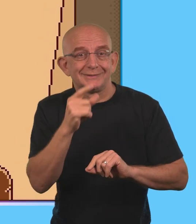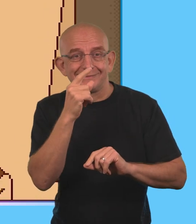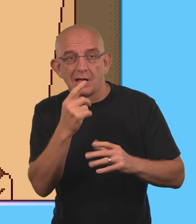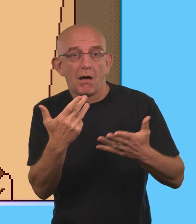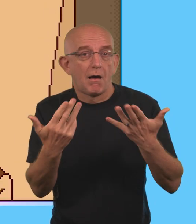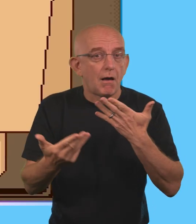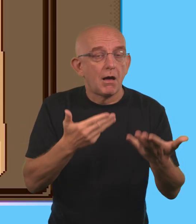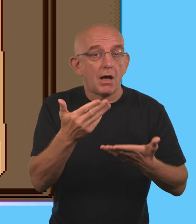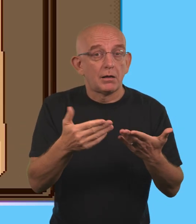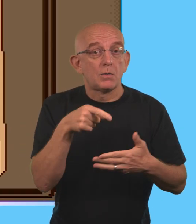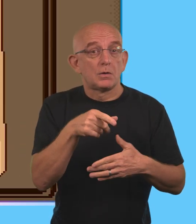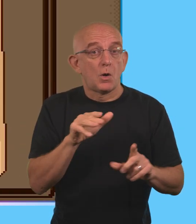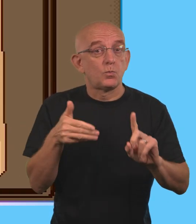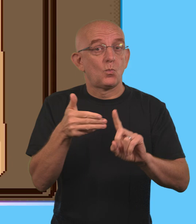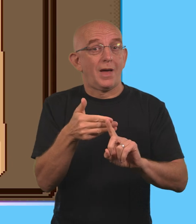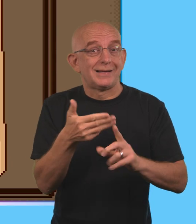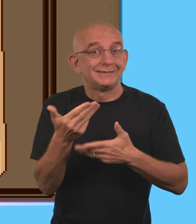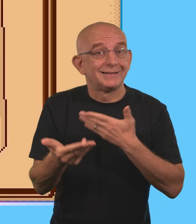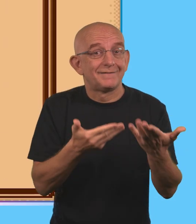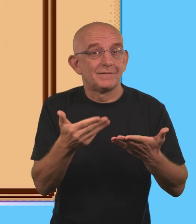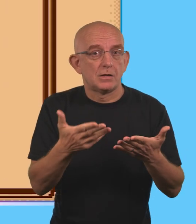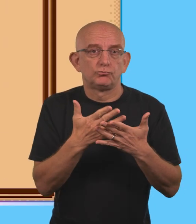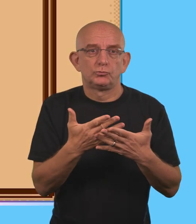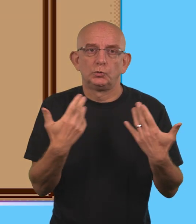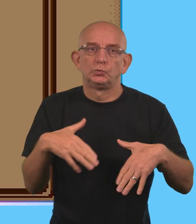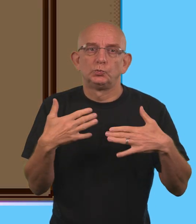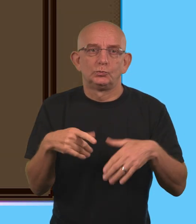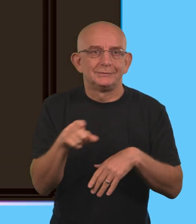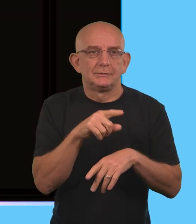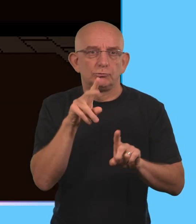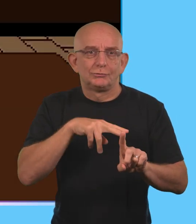Quest Giver is a text heavy game, so for ease of reading, we've included two font